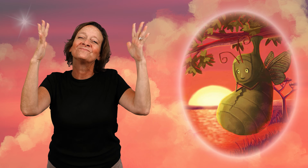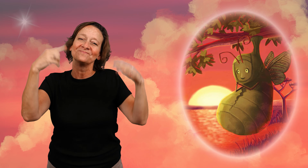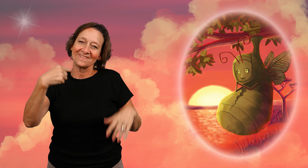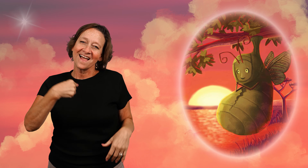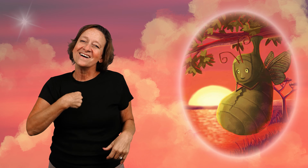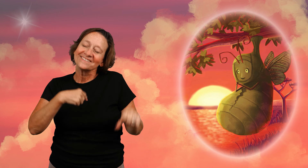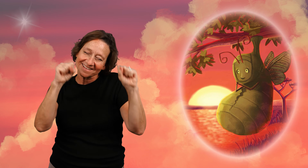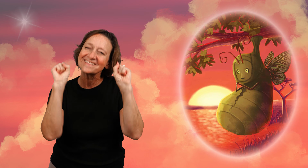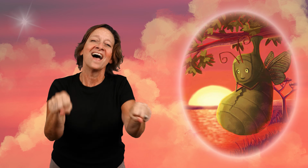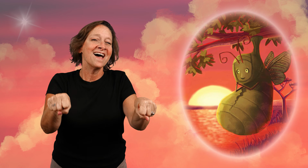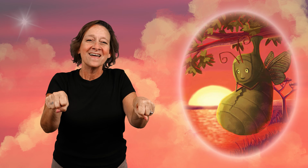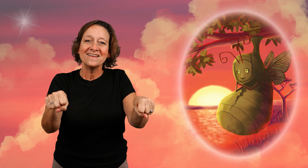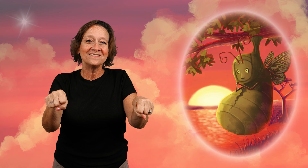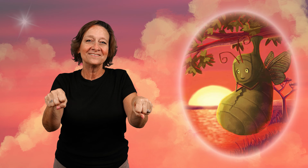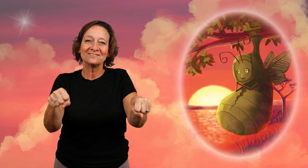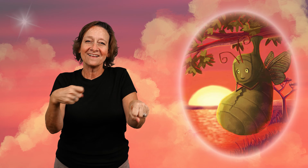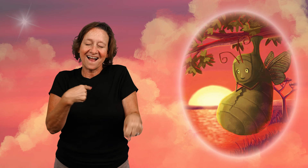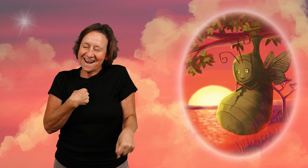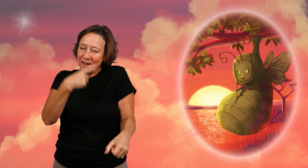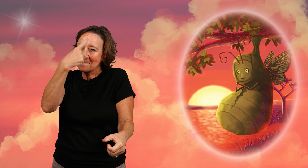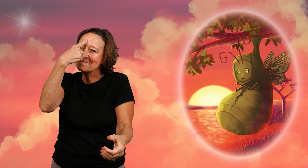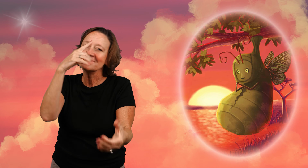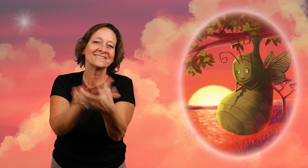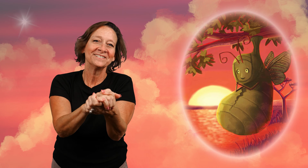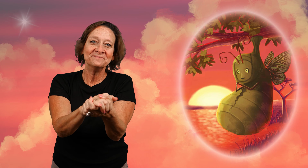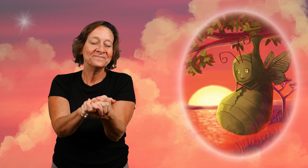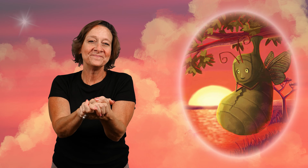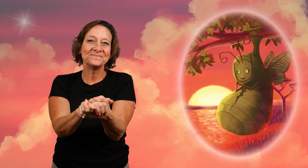“But I can! I believe.”